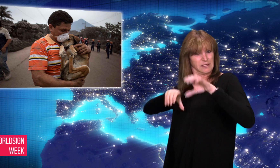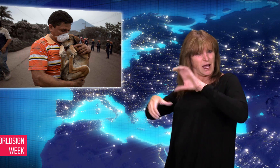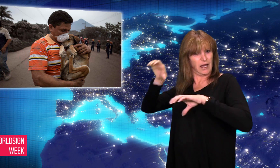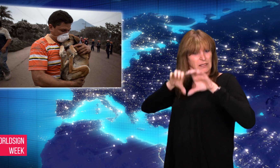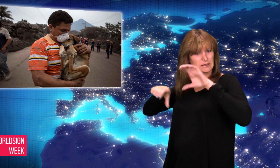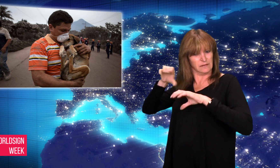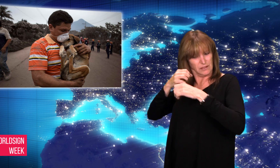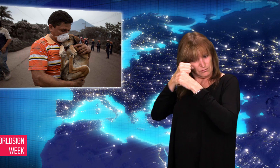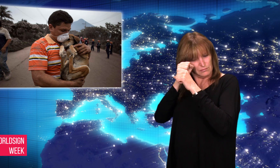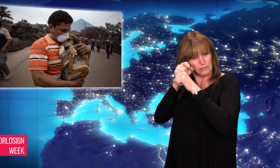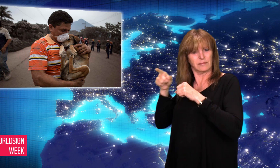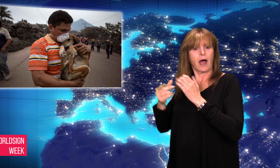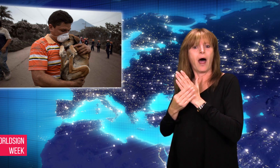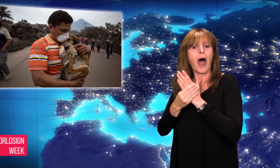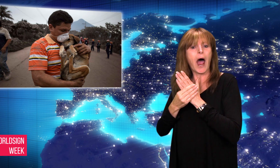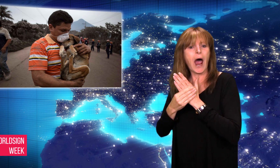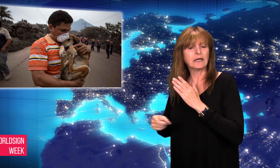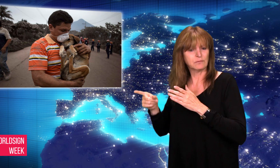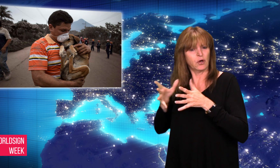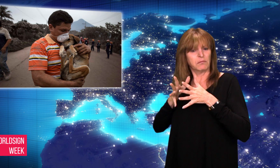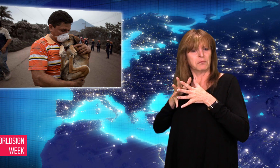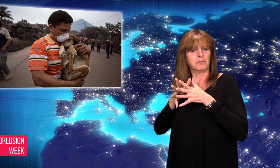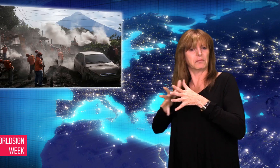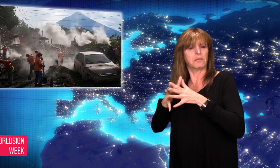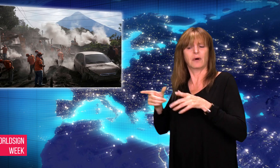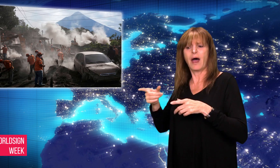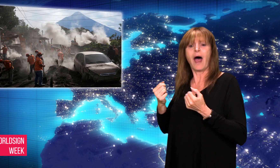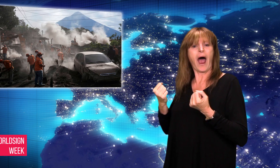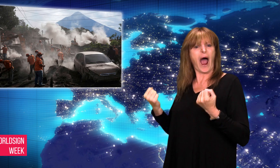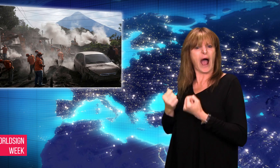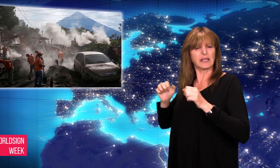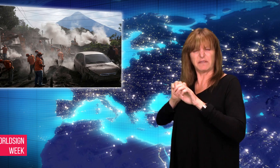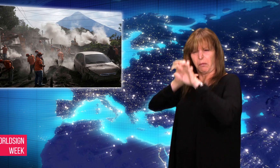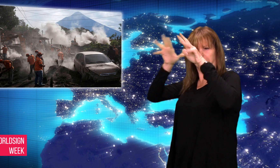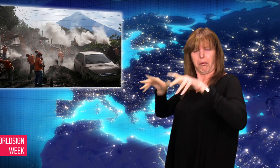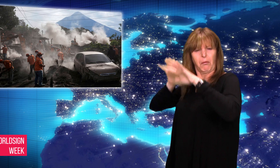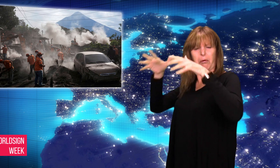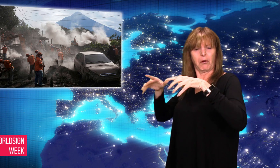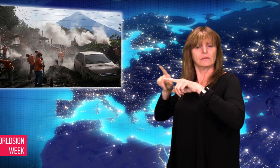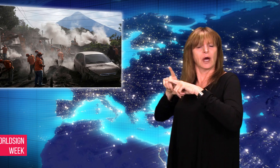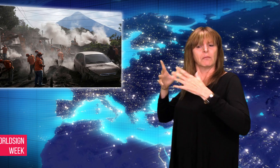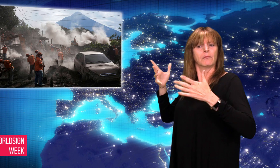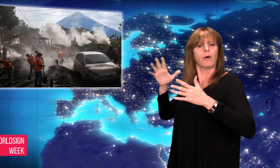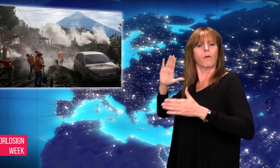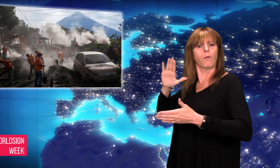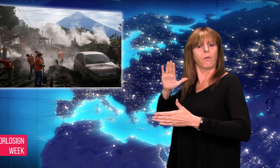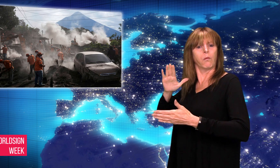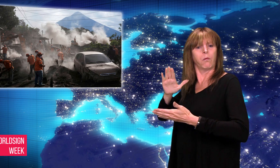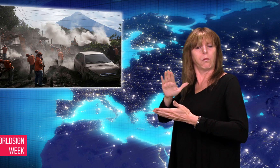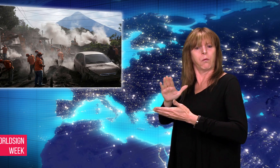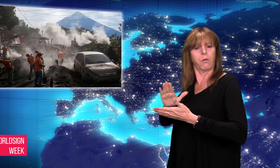scientific experts said “the activity was decreasing.” The